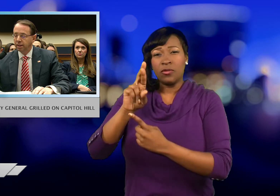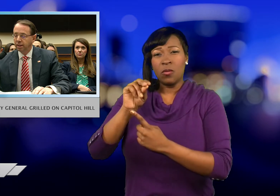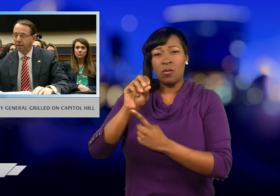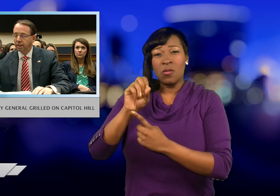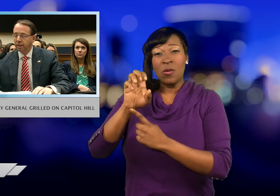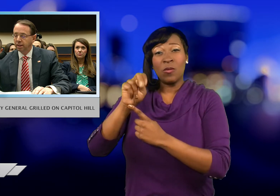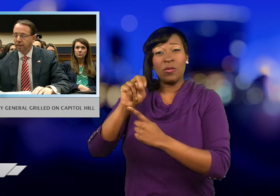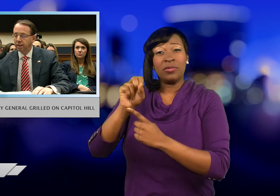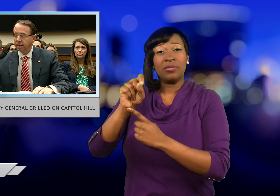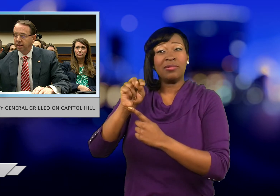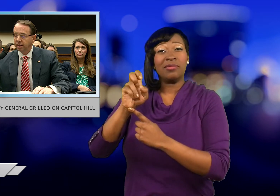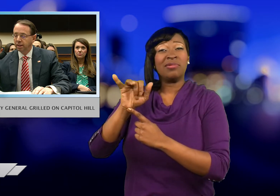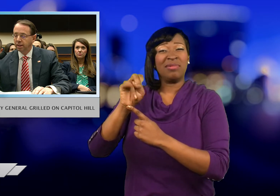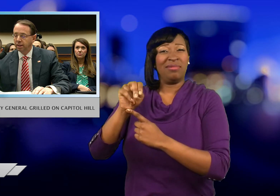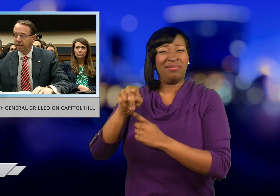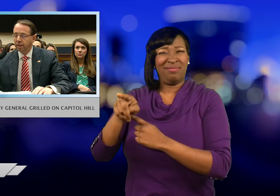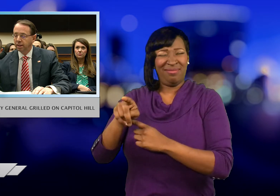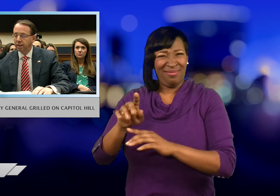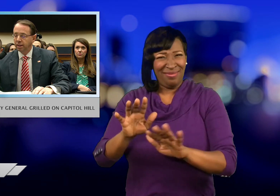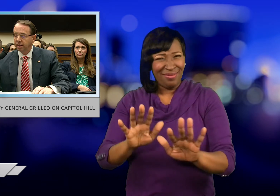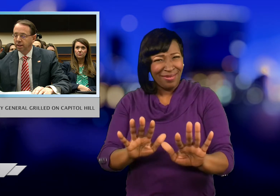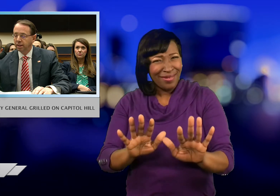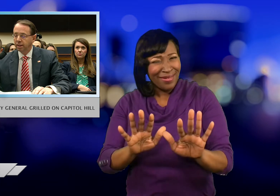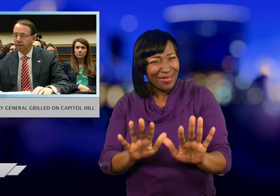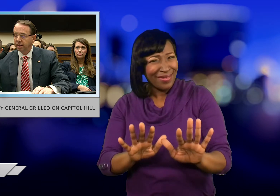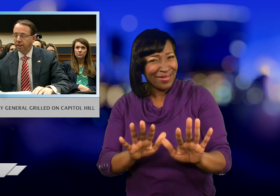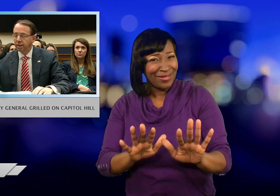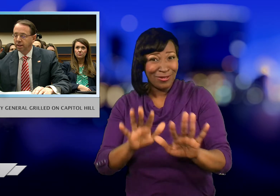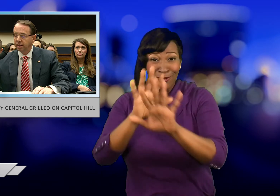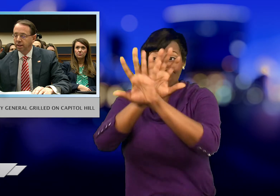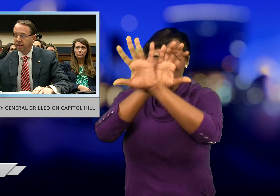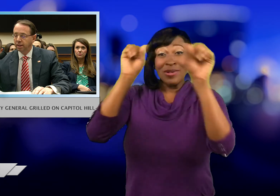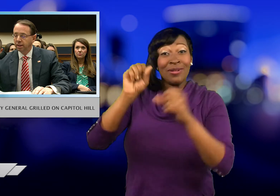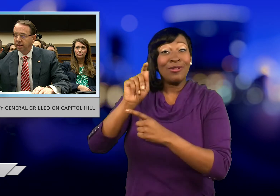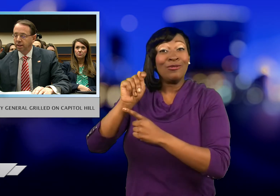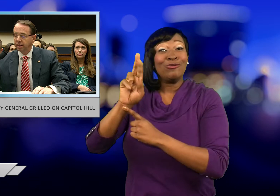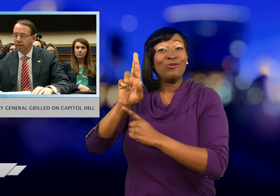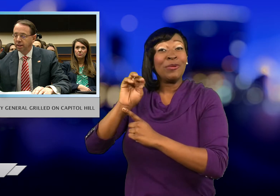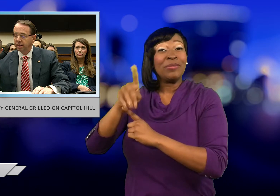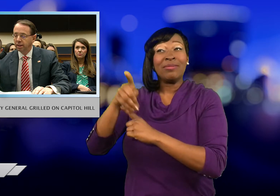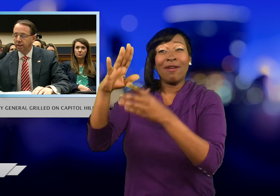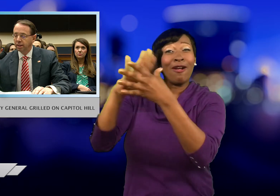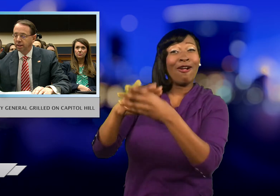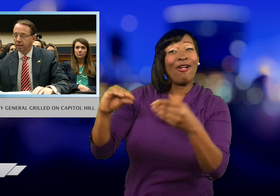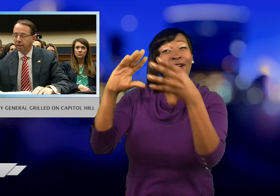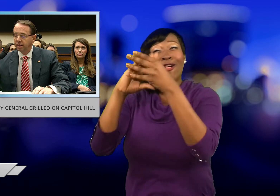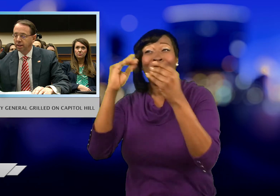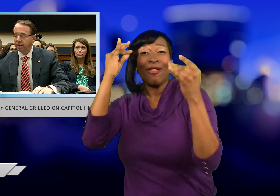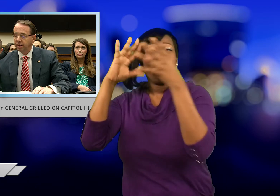Rosenstein assured the Committee that personal opinions of President Trump has not influenced